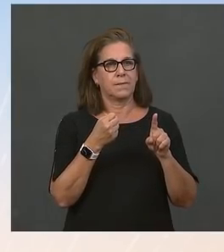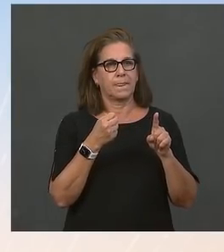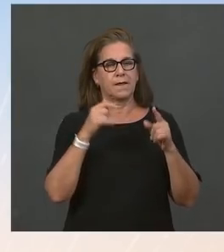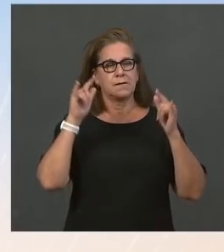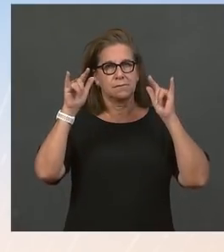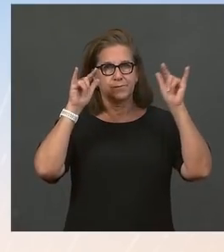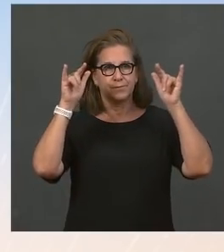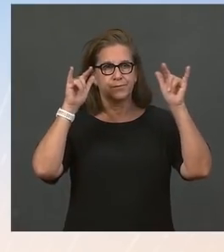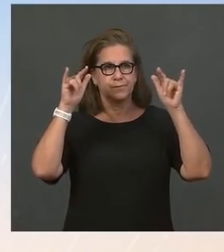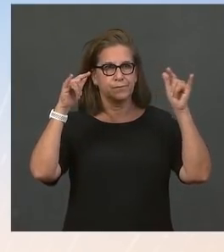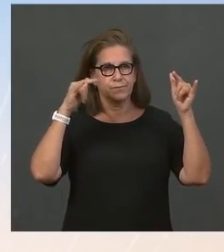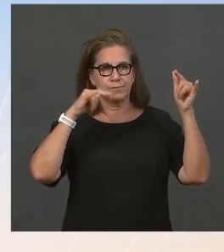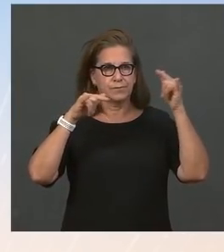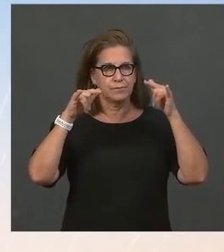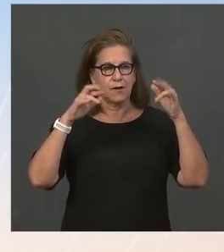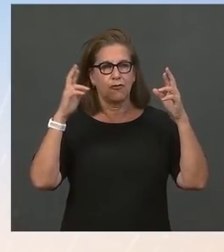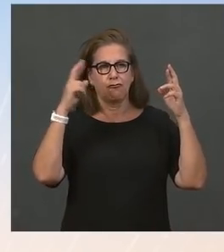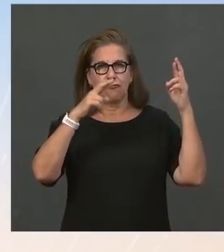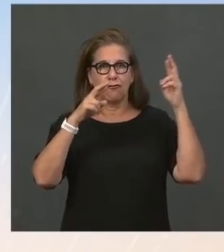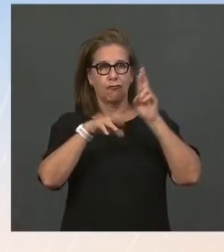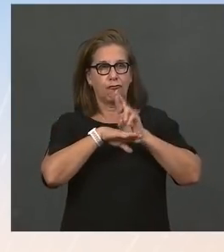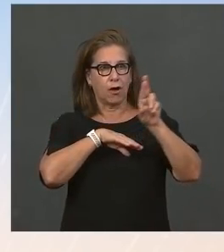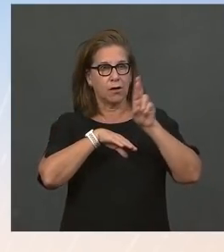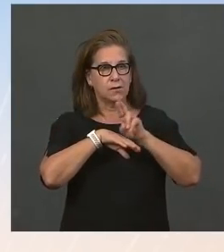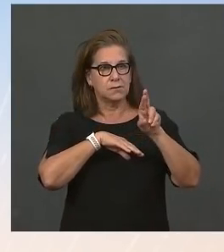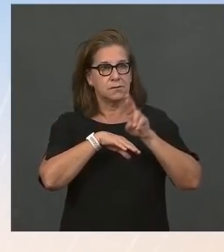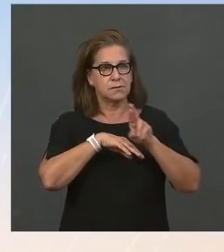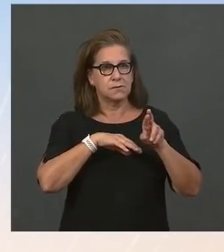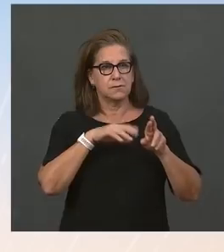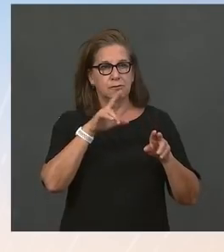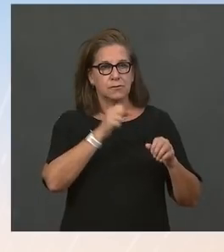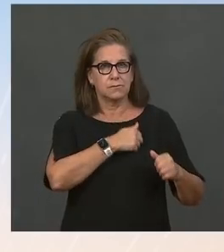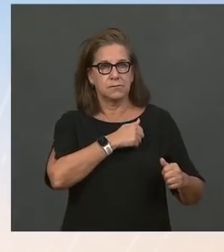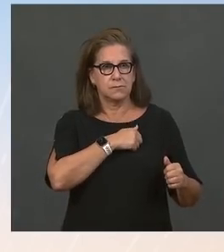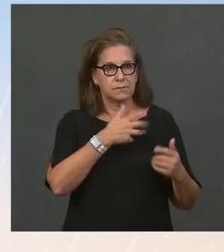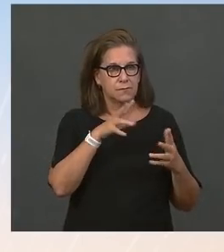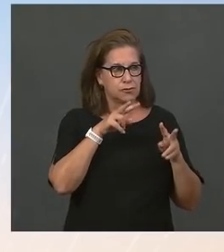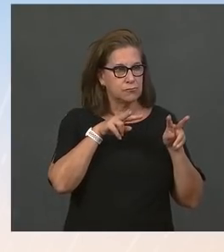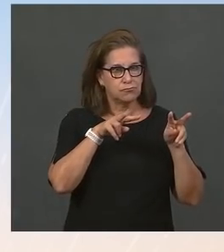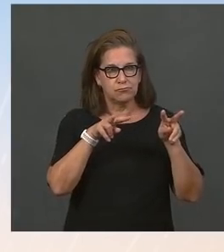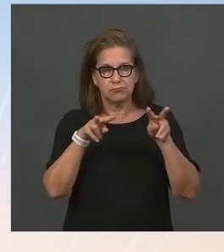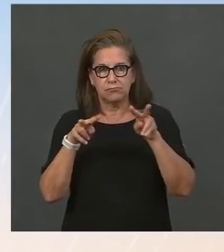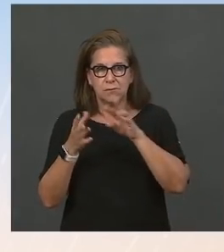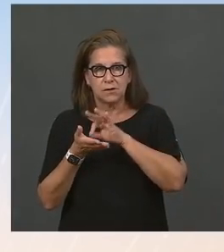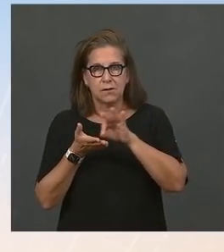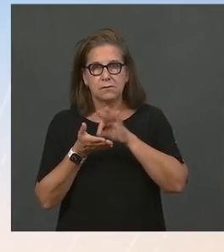All U.S. personnel have been accounted for. We're not aware of any injuries to U.S. personnel at this time. Of course, we always reserve the right to respond.